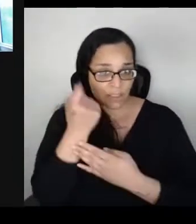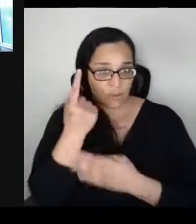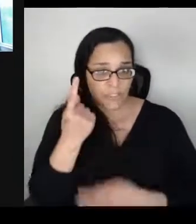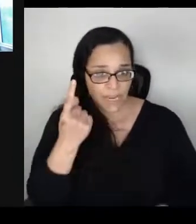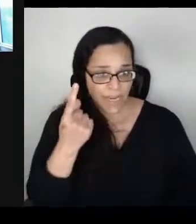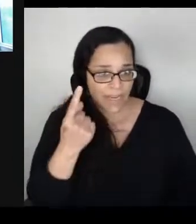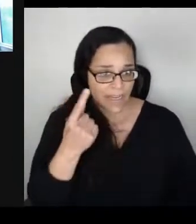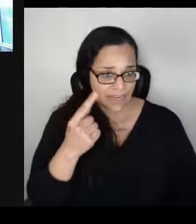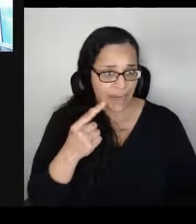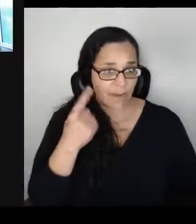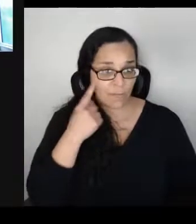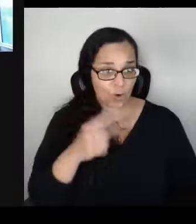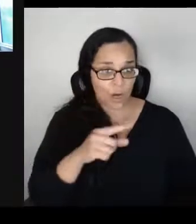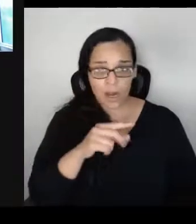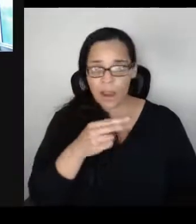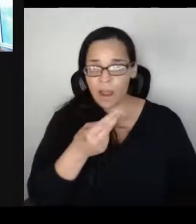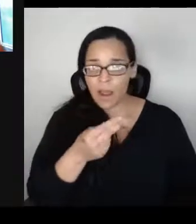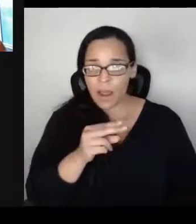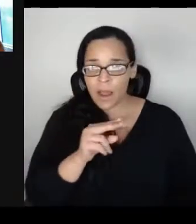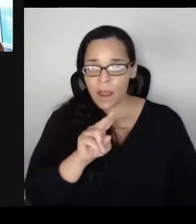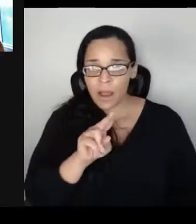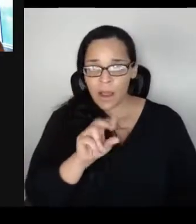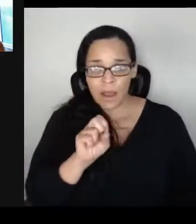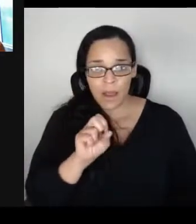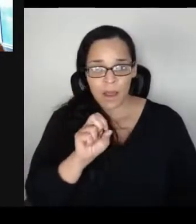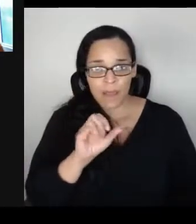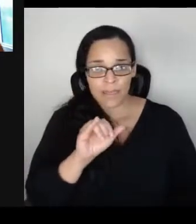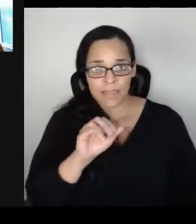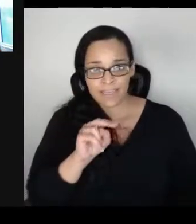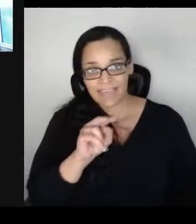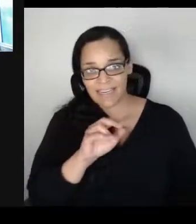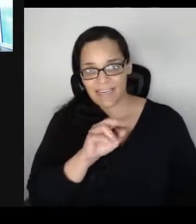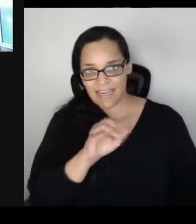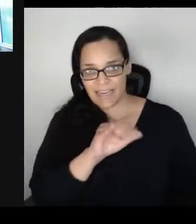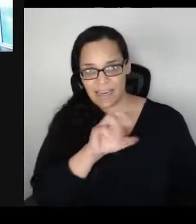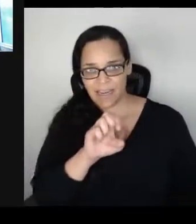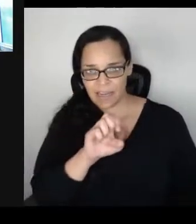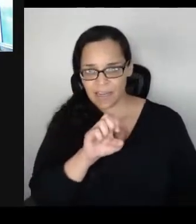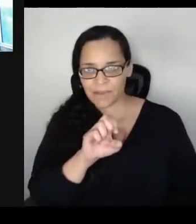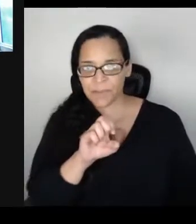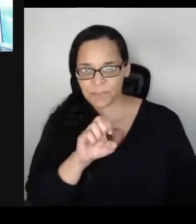on this question, but if Ravi and Cynthia, you wanna weigh in also just let me know.